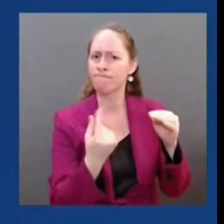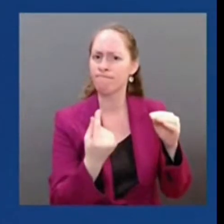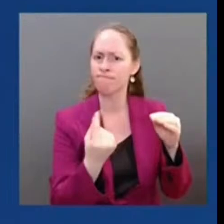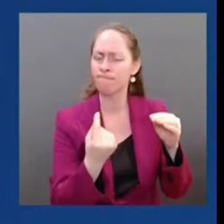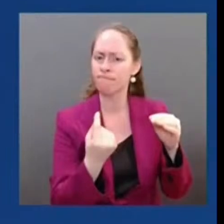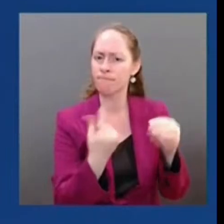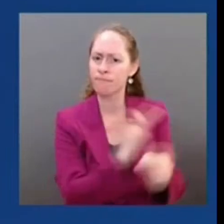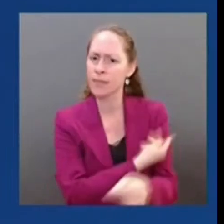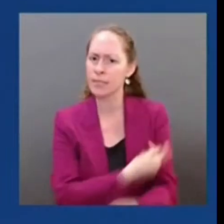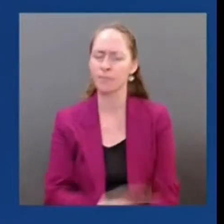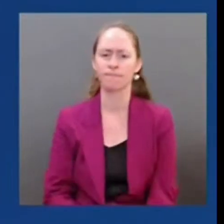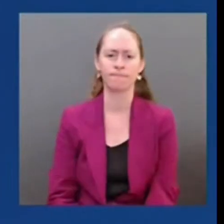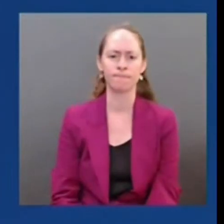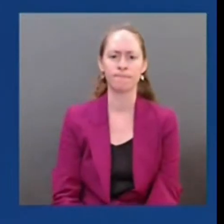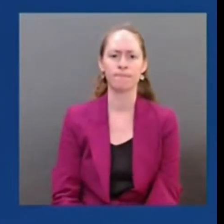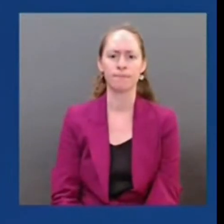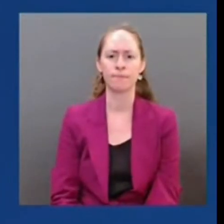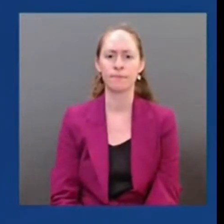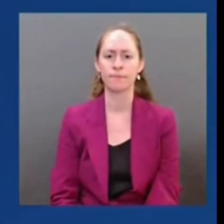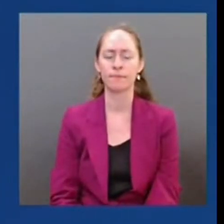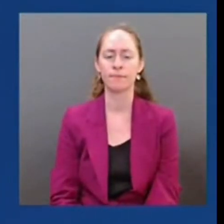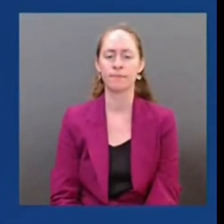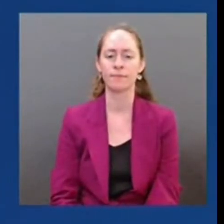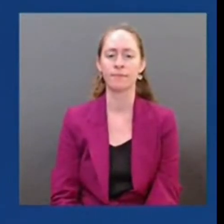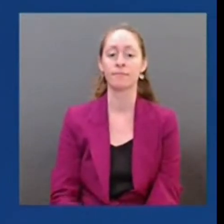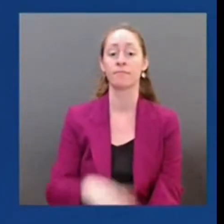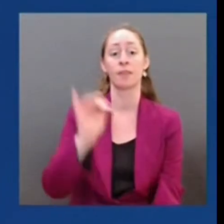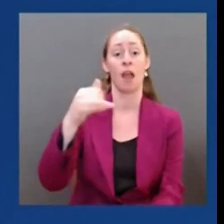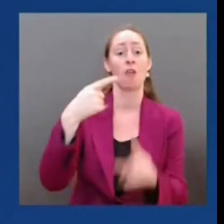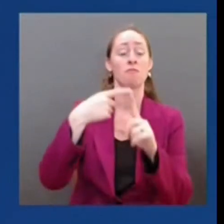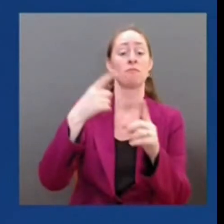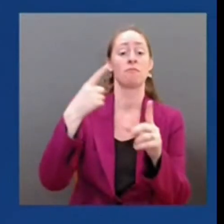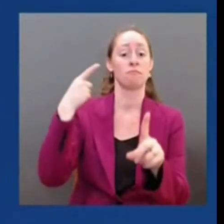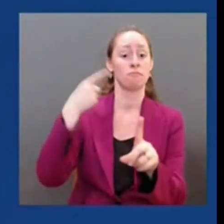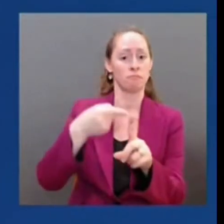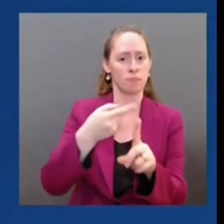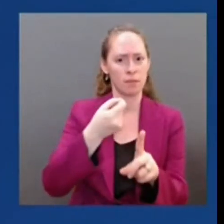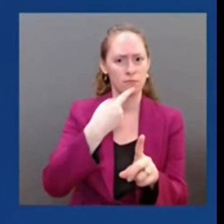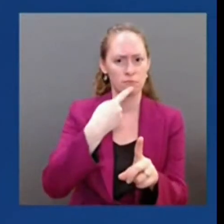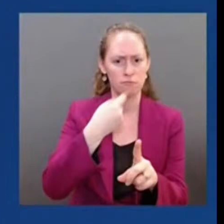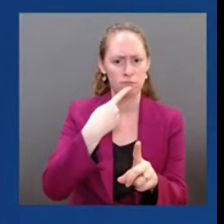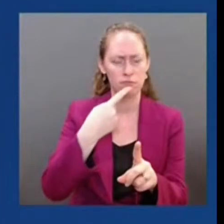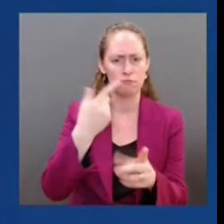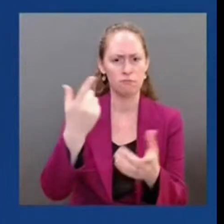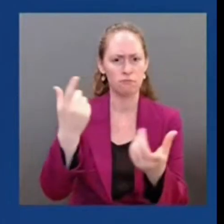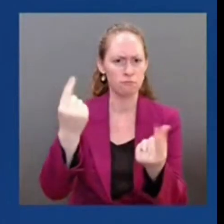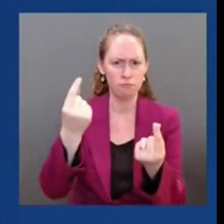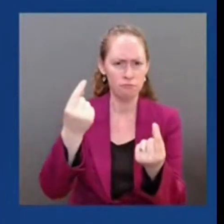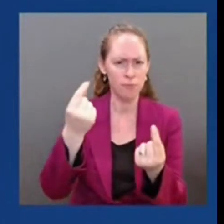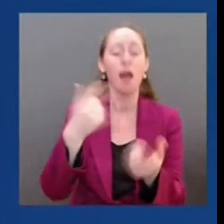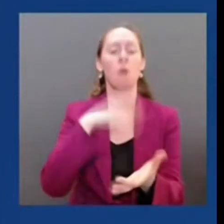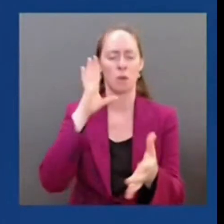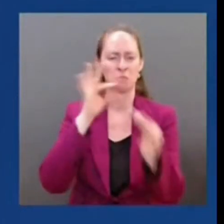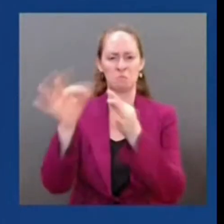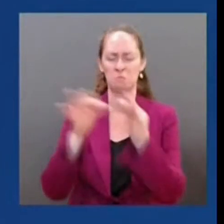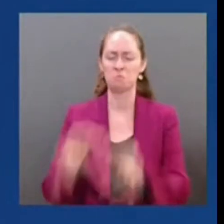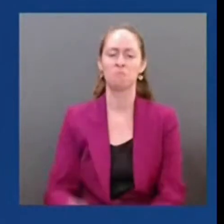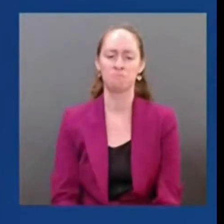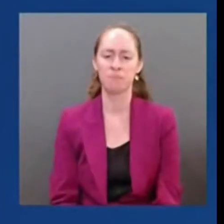THE FIVE VERSUS TEN DAYS AND